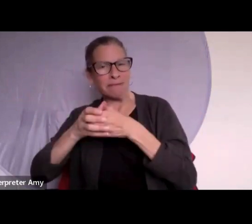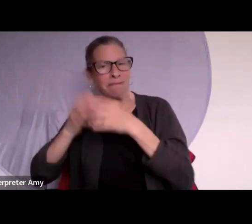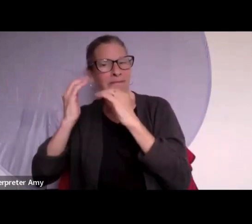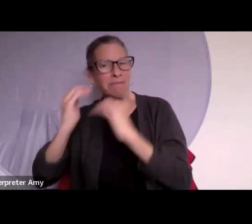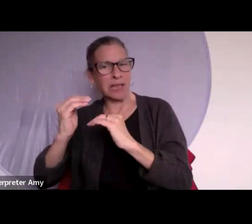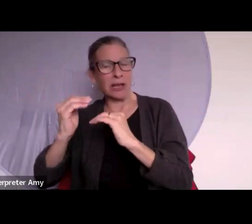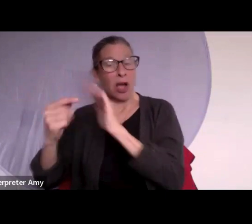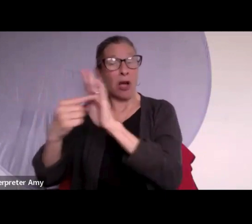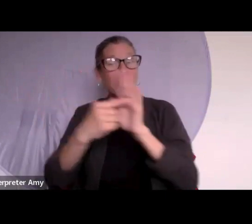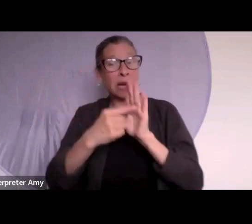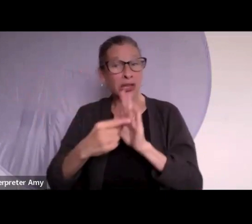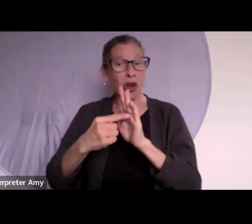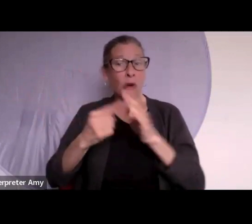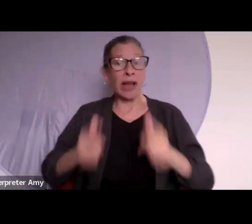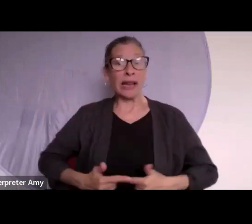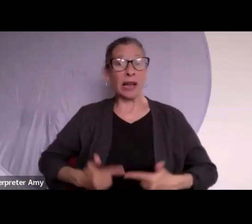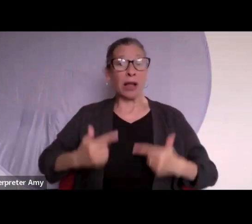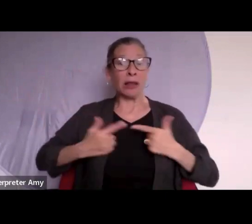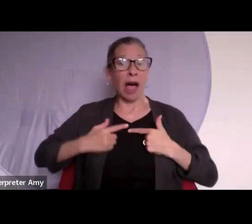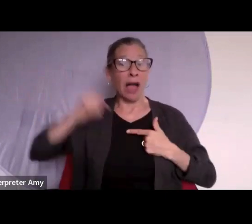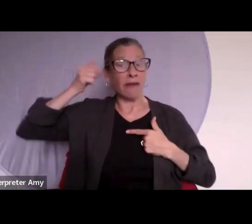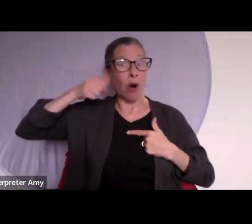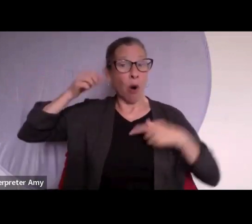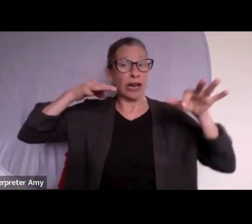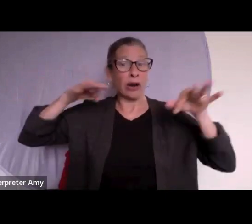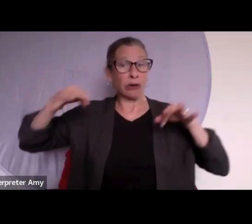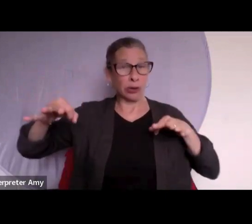script live audio description is an example of how that kind of